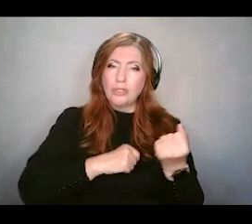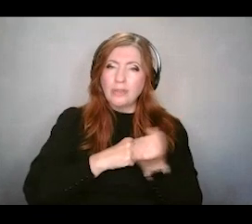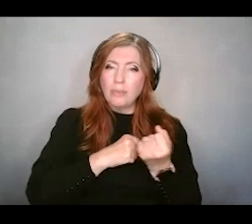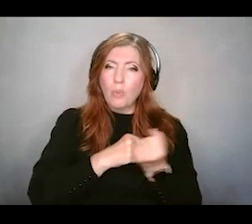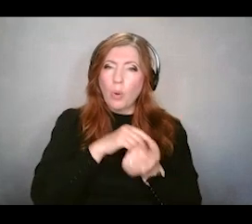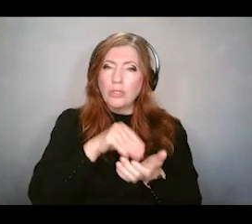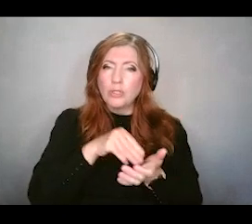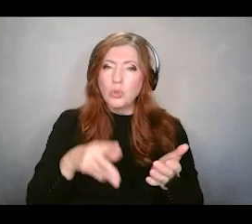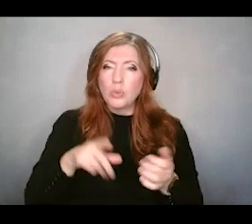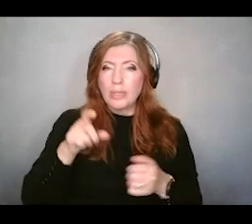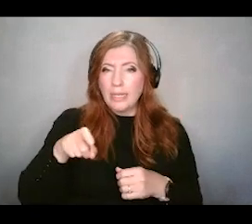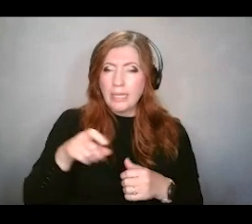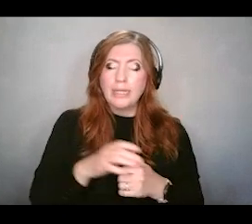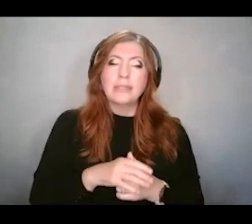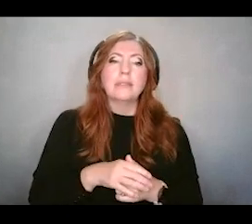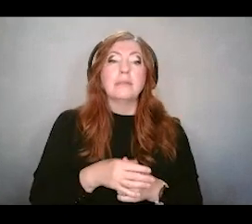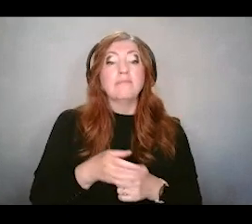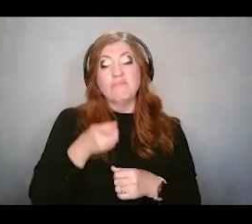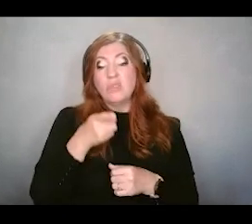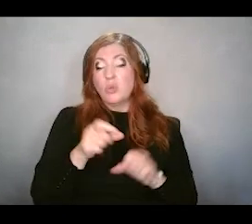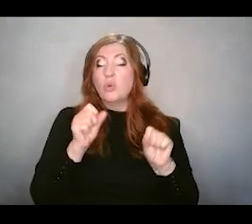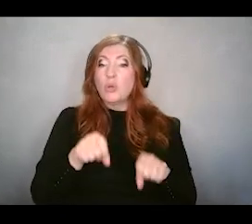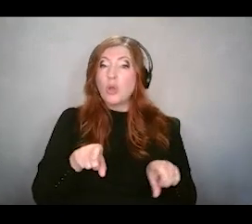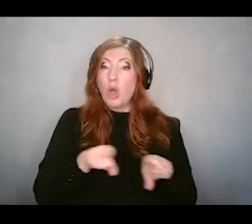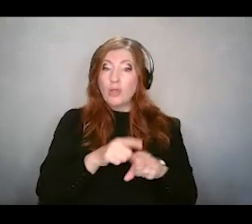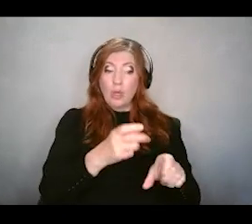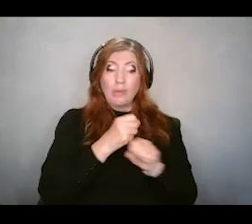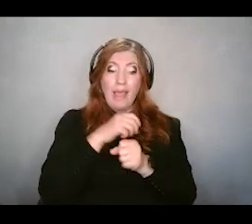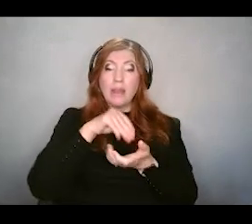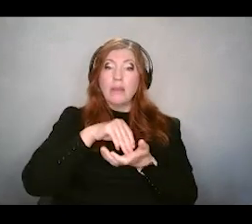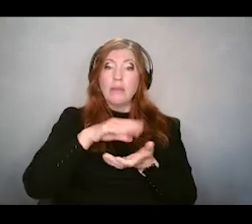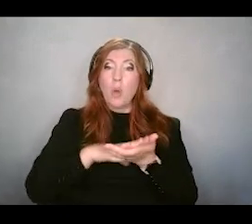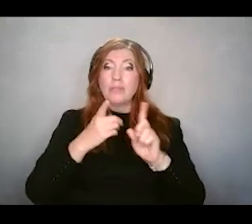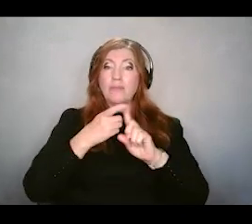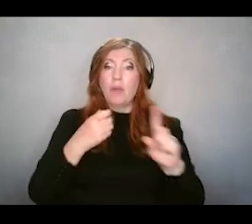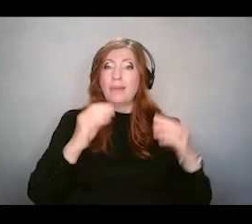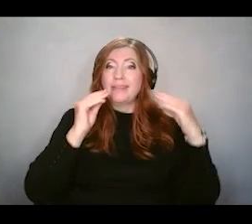You might also get notes from teachers or counselors. These don’t always confirm